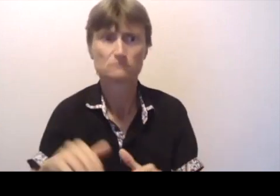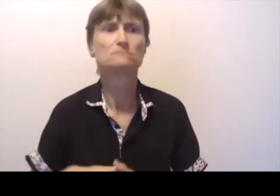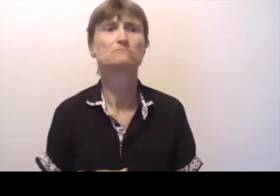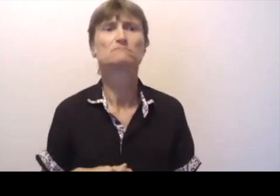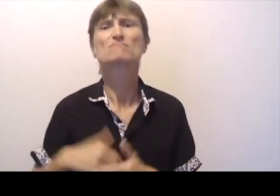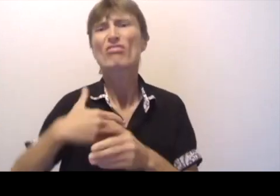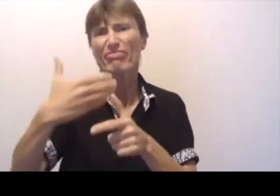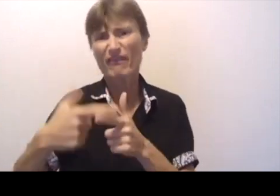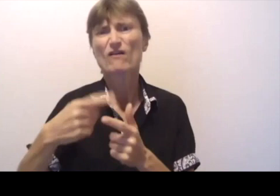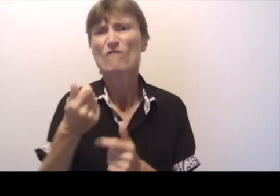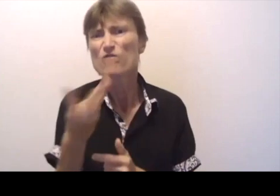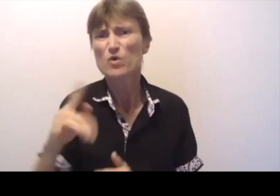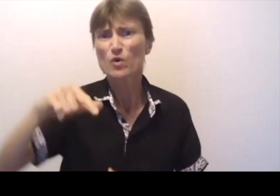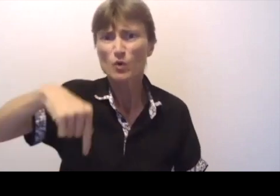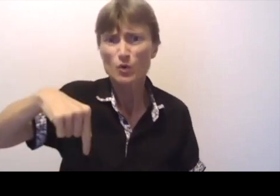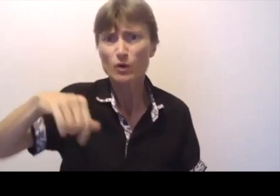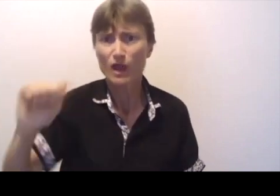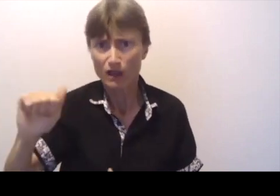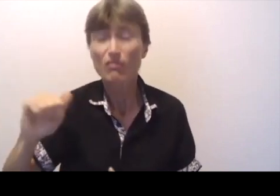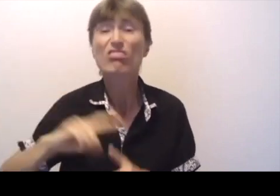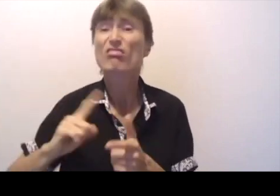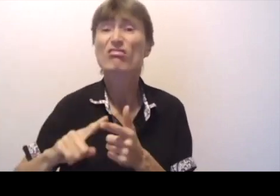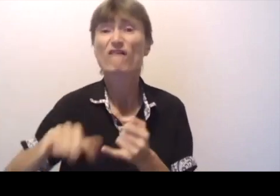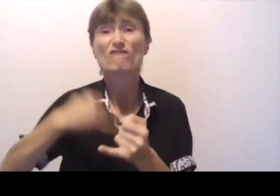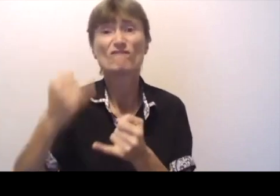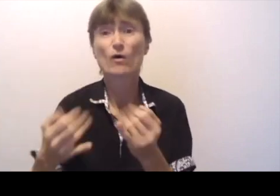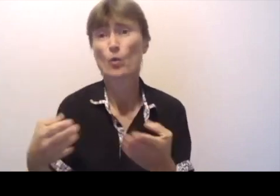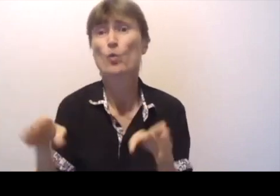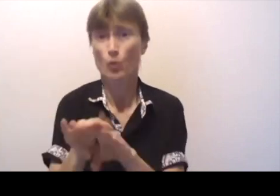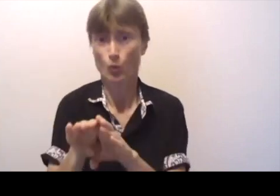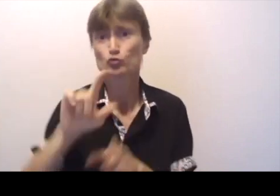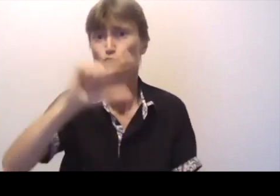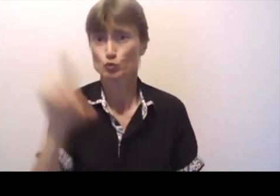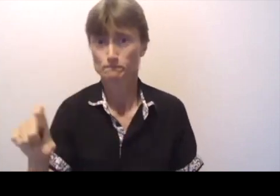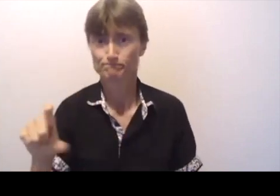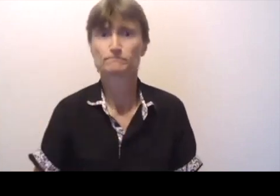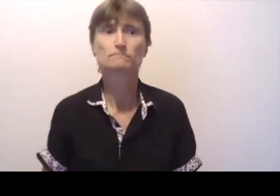so let's get on with the show shall we so i'd like to introduce our very first